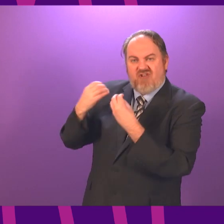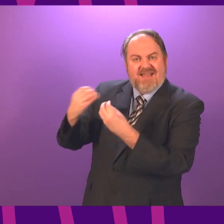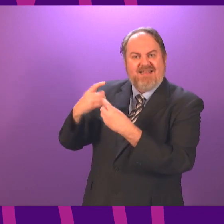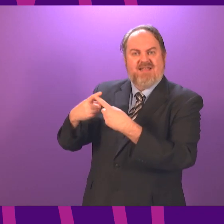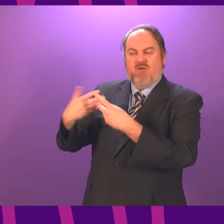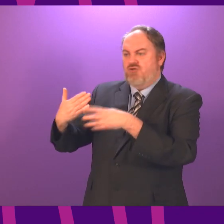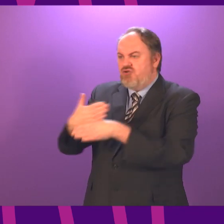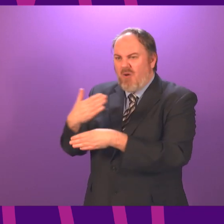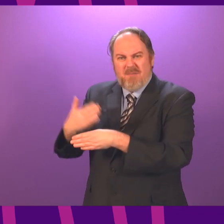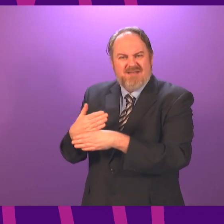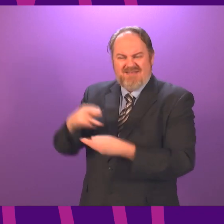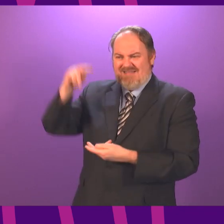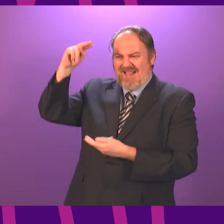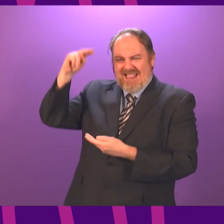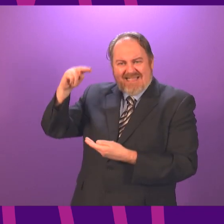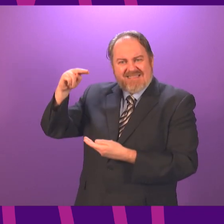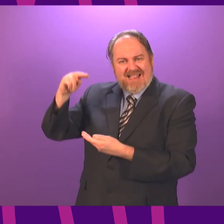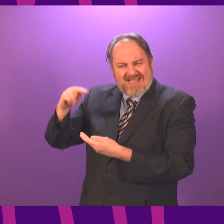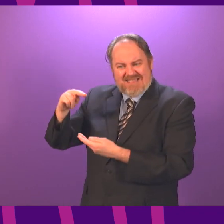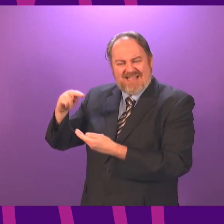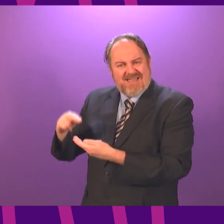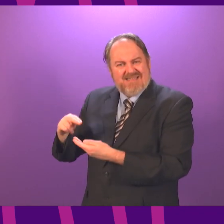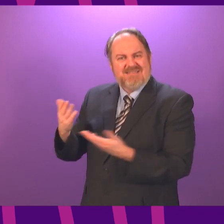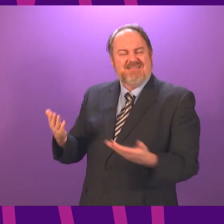has also increased, which is worrying. Therefore, the importance of getting pupils back into